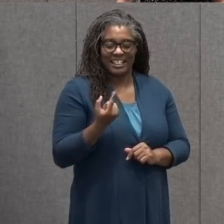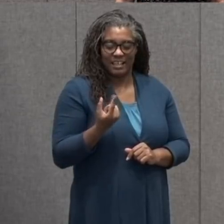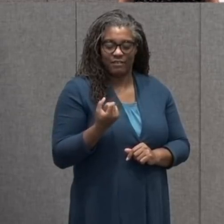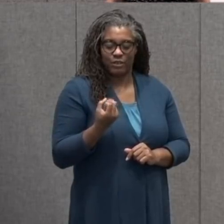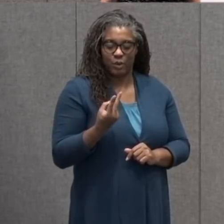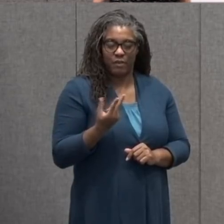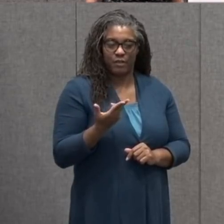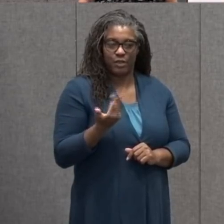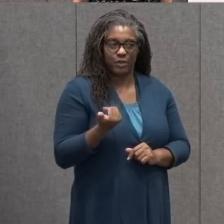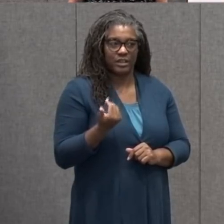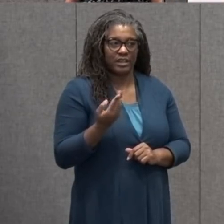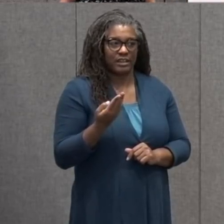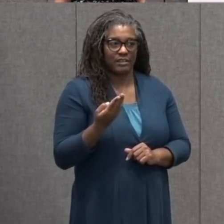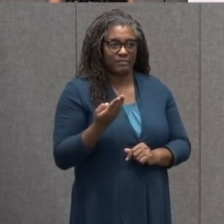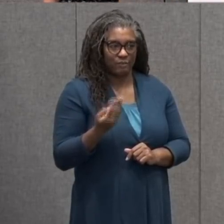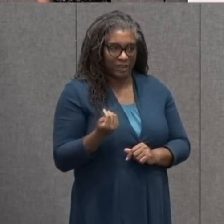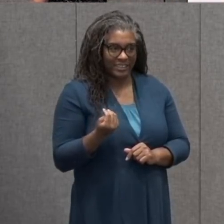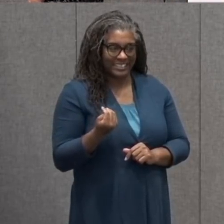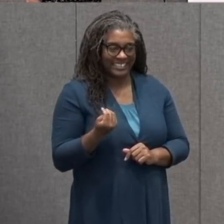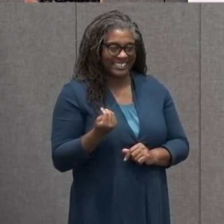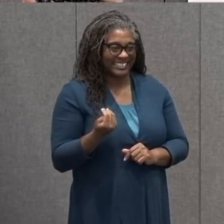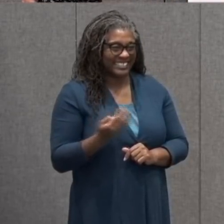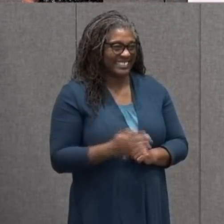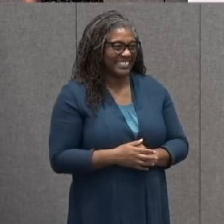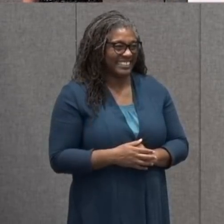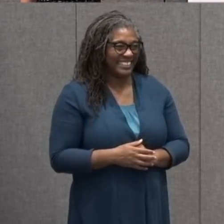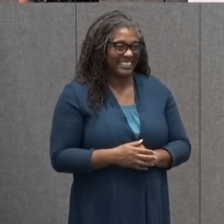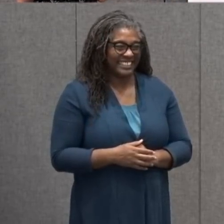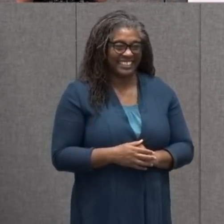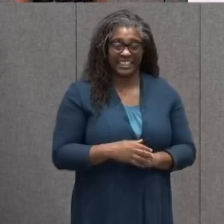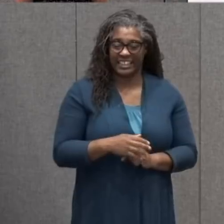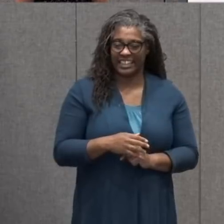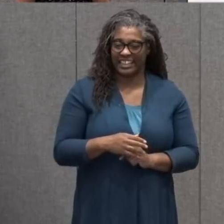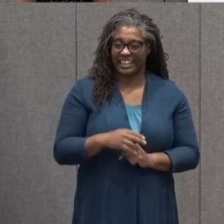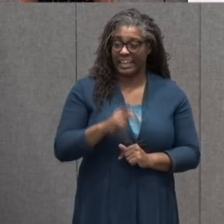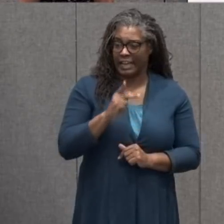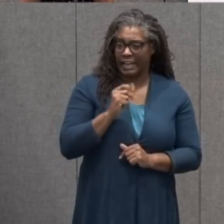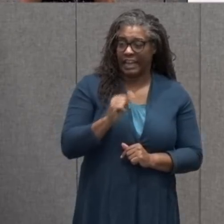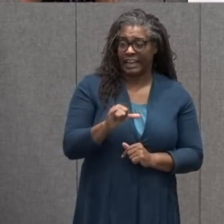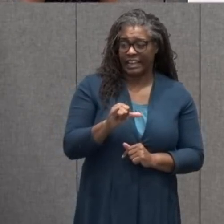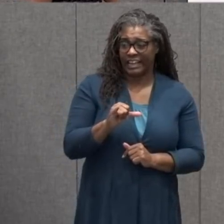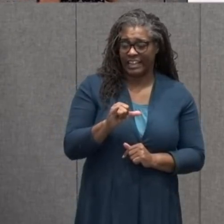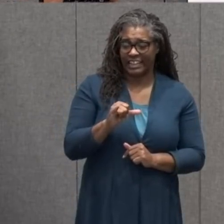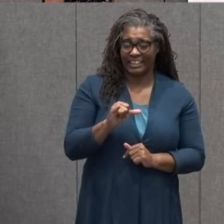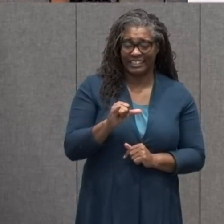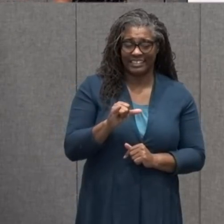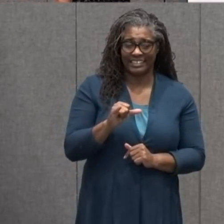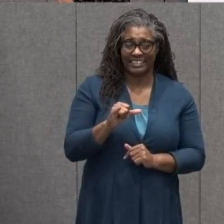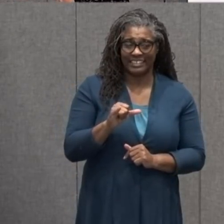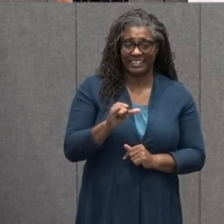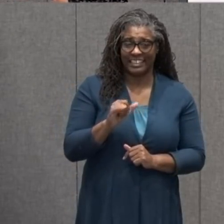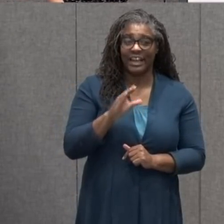I got so excited, I forgot how to count. - Wow, 14 points. Ms. Kay was trying to add some points on. I was, I was too excited.